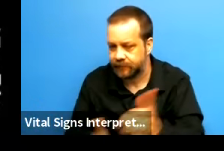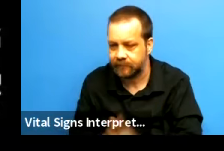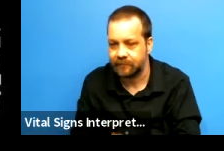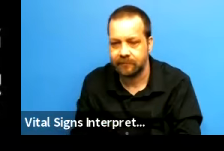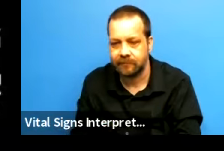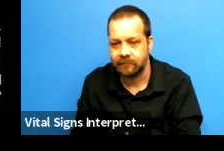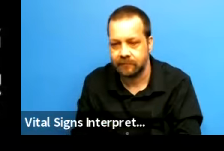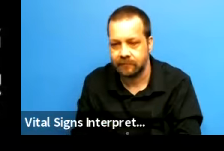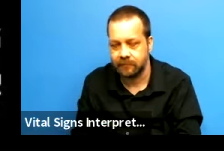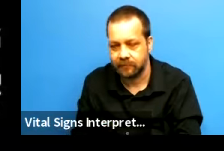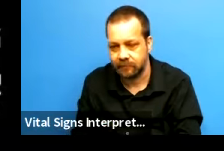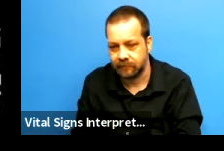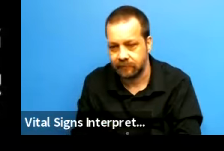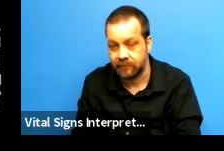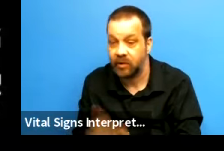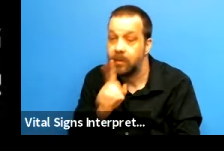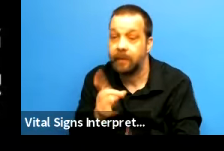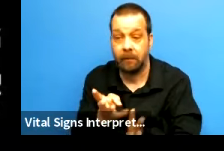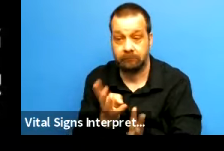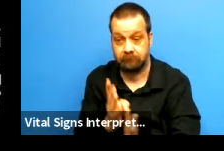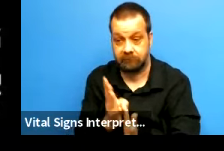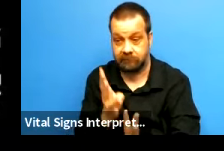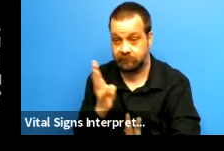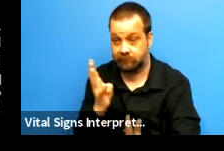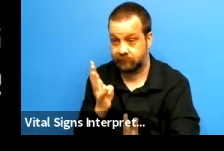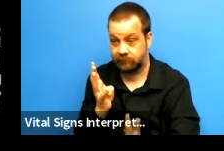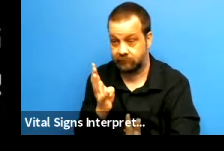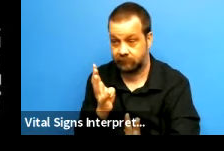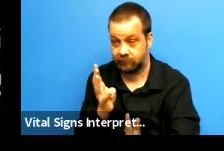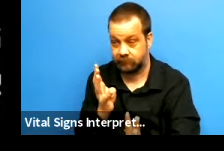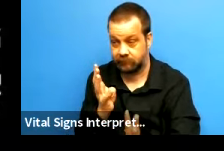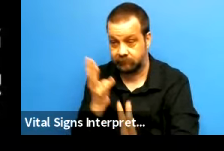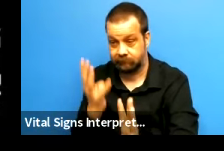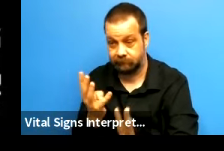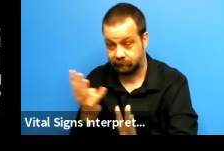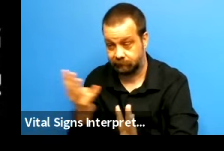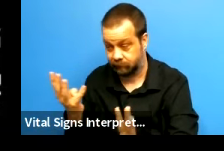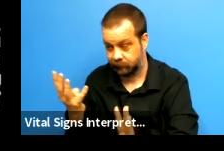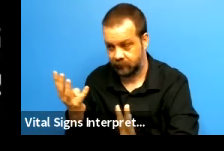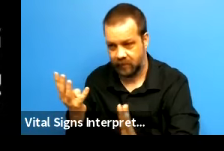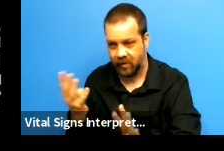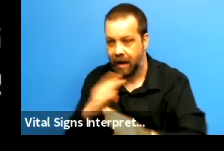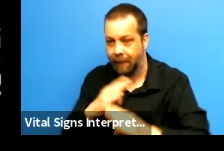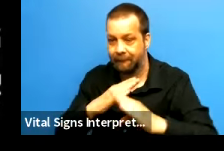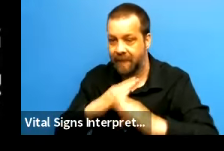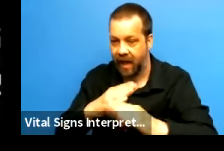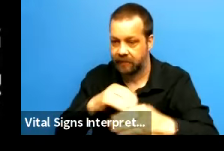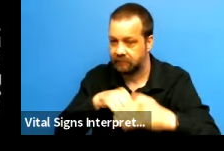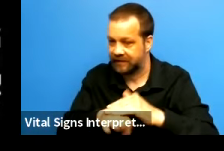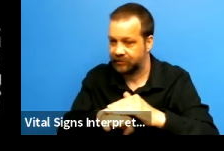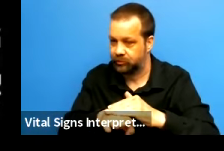are not blocking those arriving for pick up or waiting to exit. Plan a flow that does not result in groups of congregating.